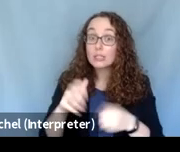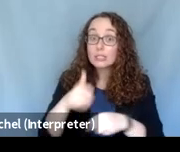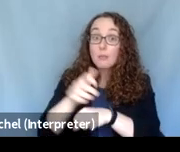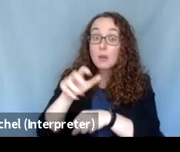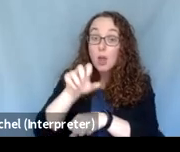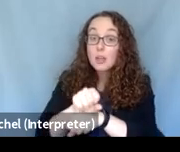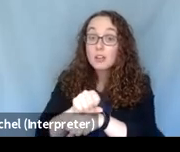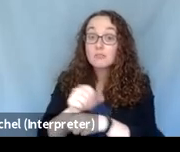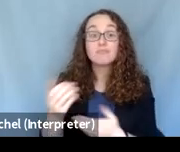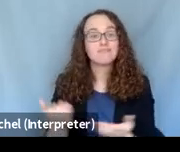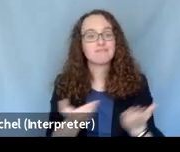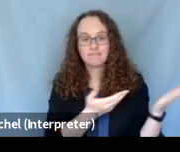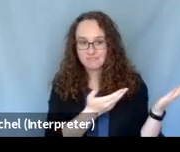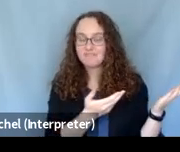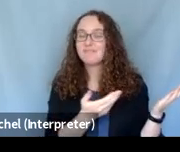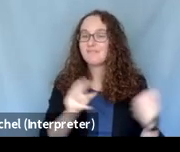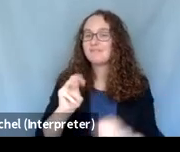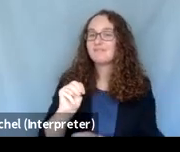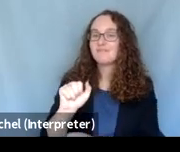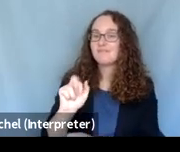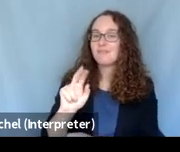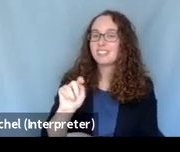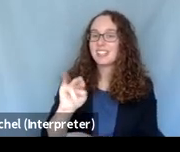there's Martin's email address, I introduced you to him